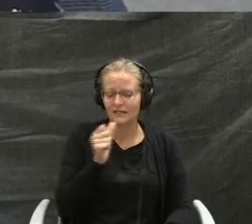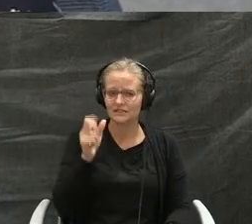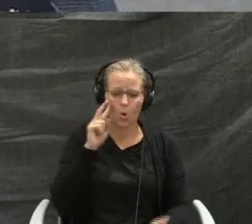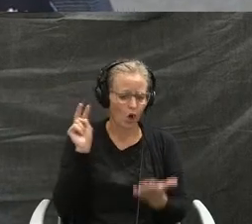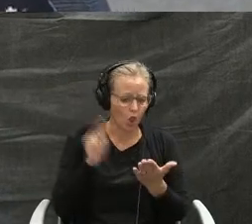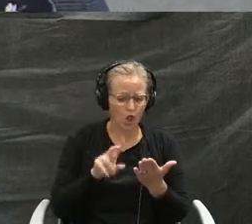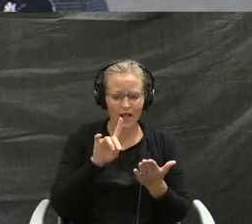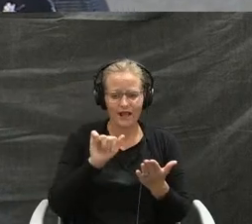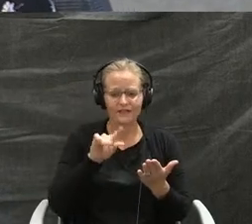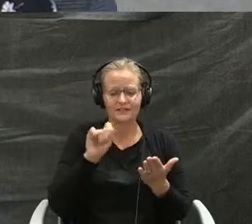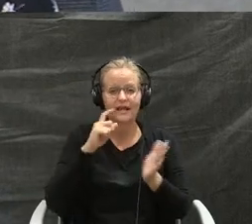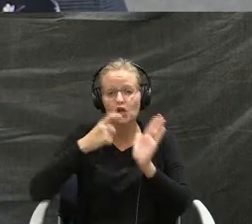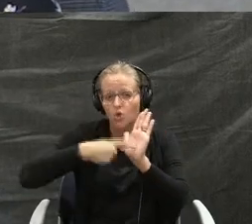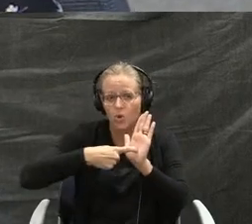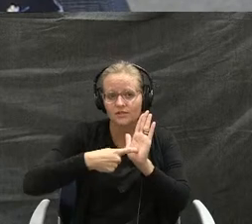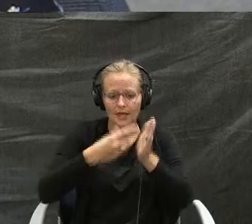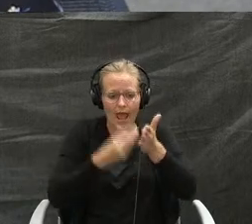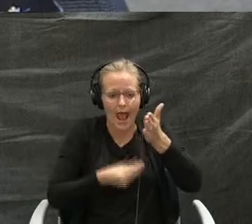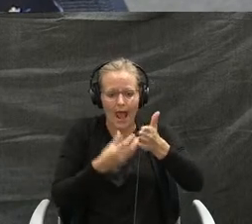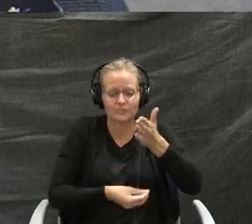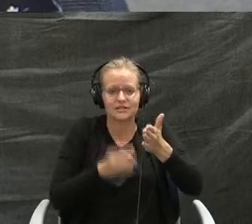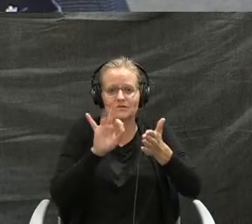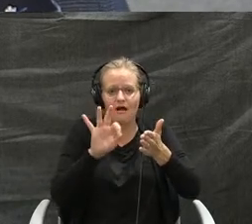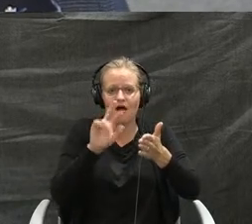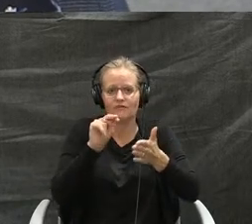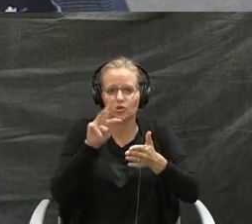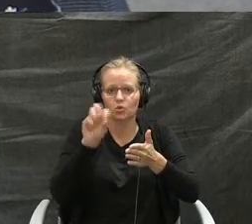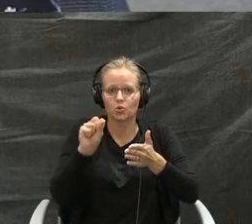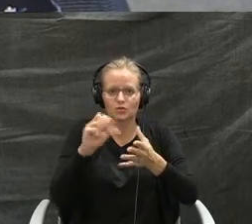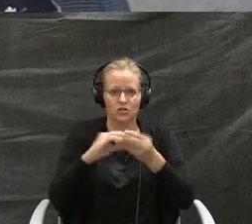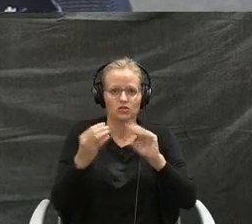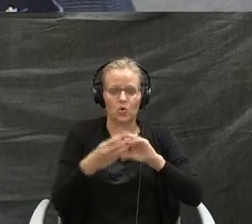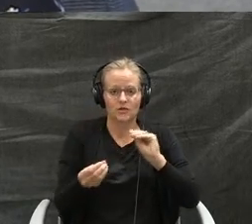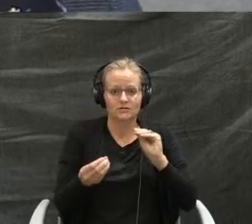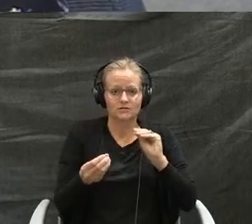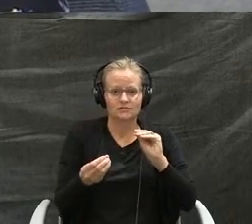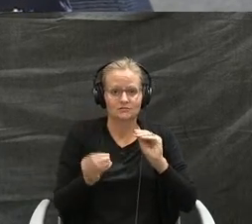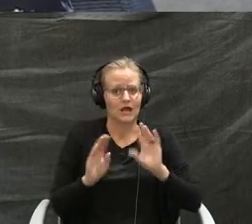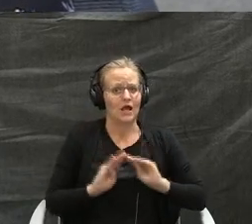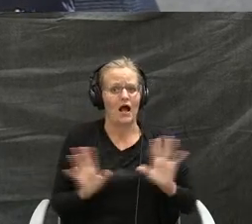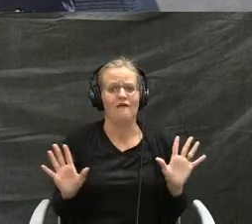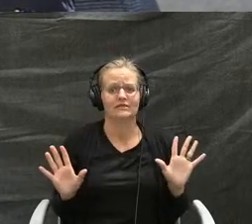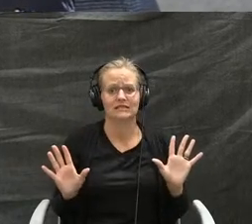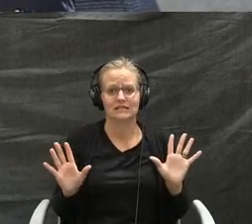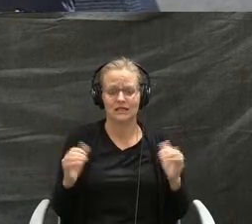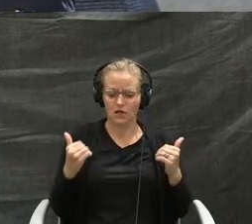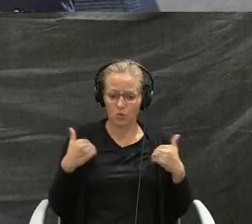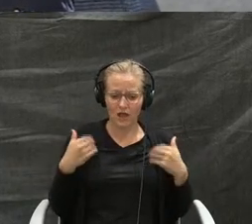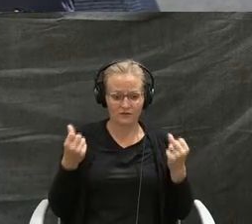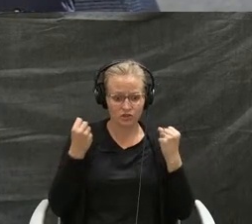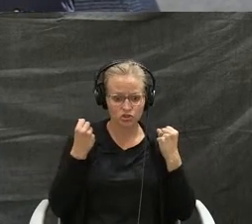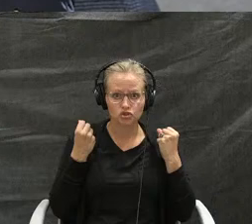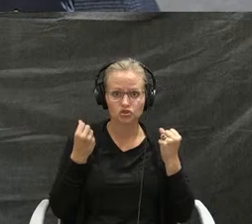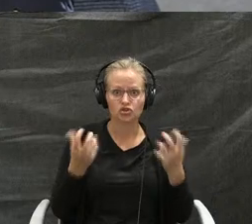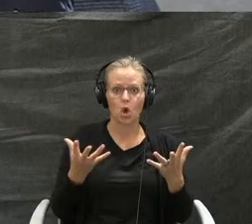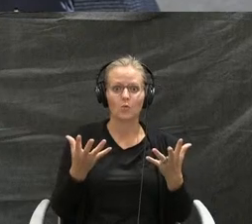absence of news stories. Despite the foreboding reports of mass congregations occurring on Lake Minne, Tonka over the 4th of